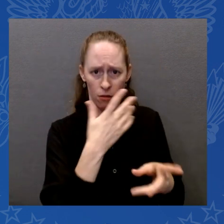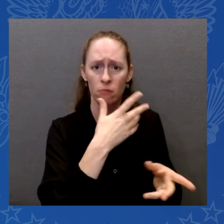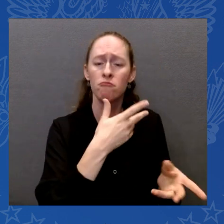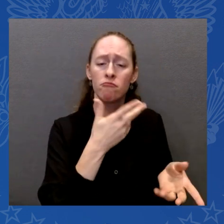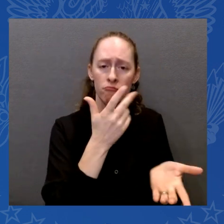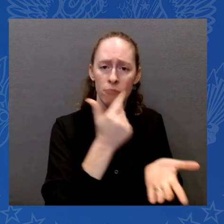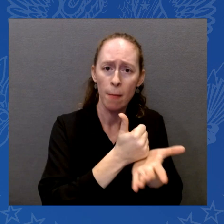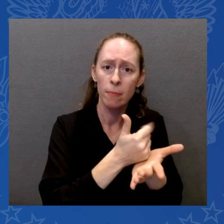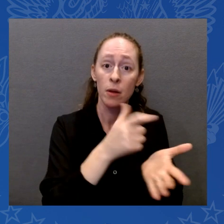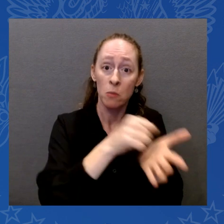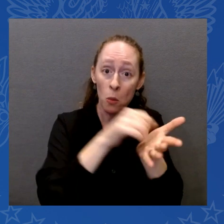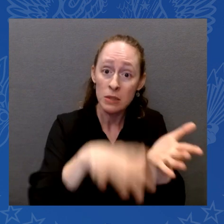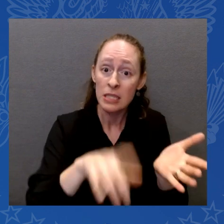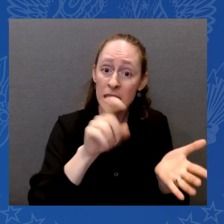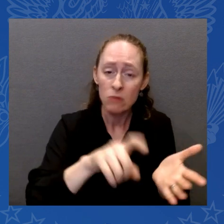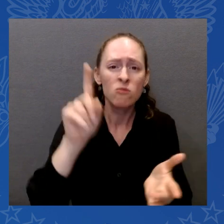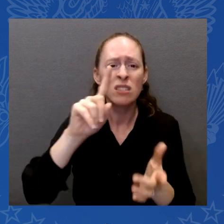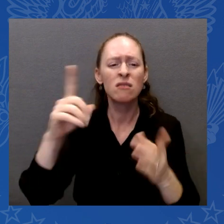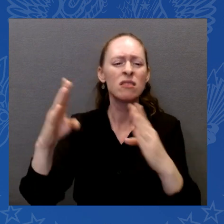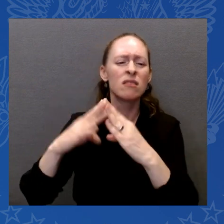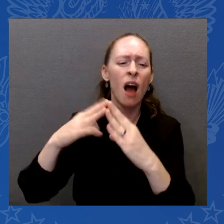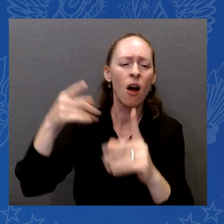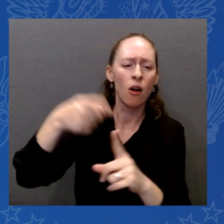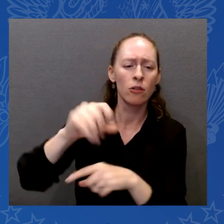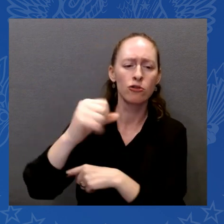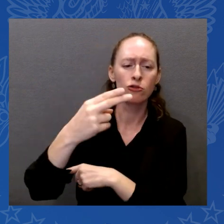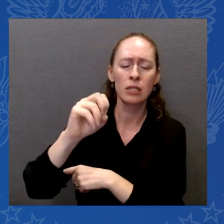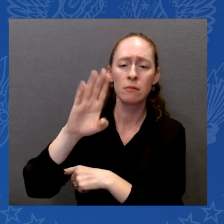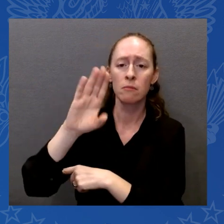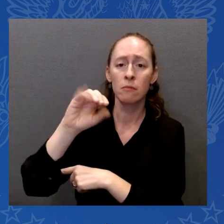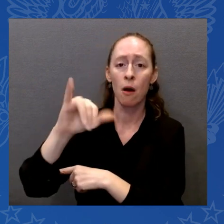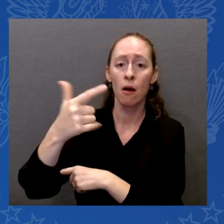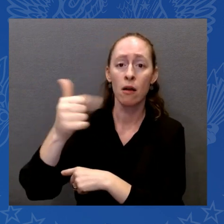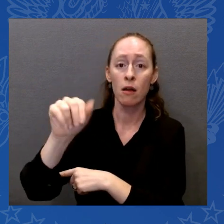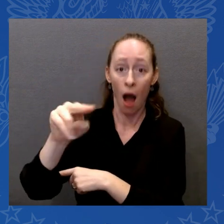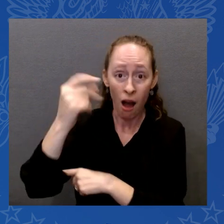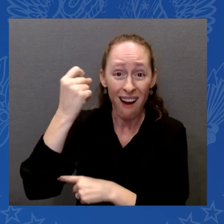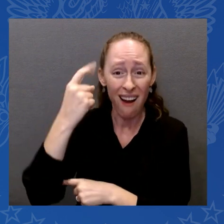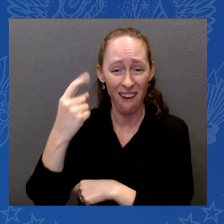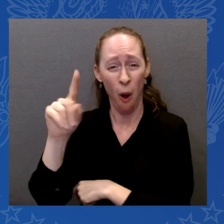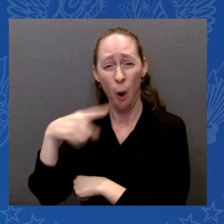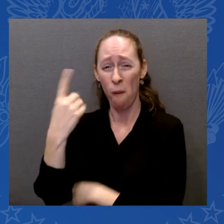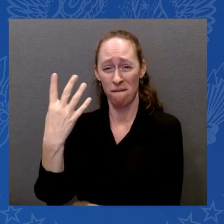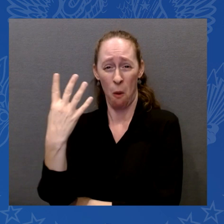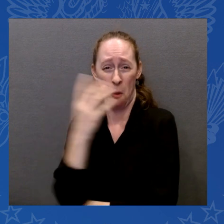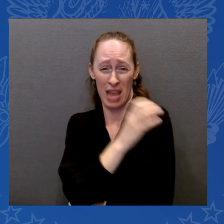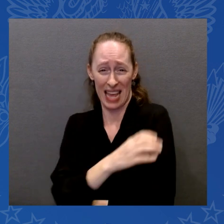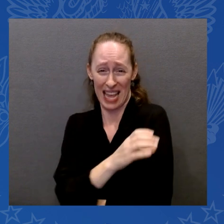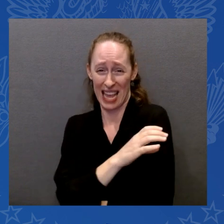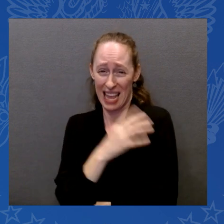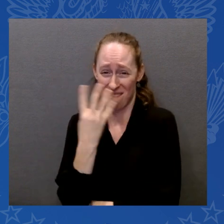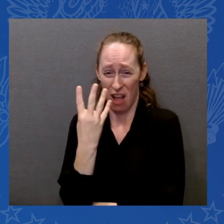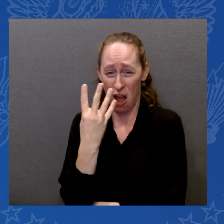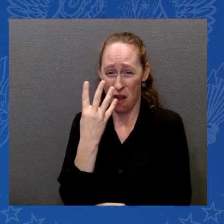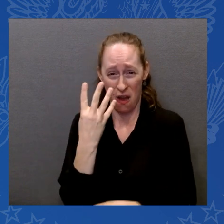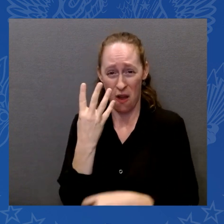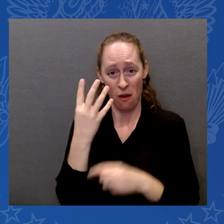all located in the southeastern part of the state. With the fall of Roe, our circumstances changed dramatically.